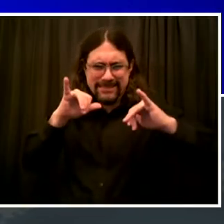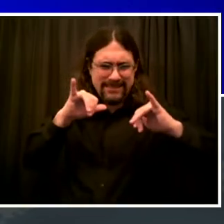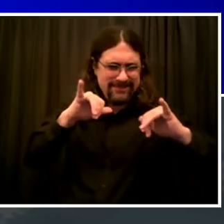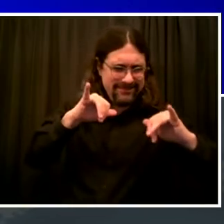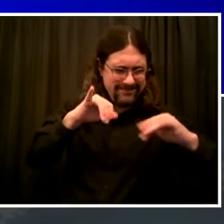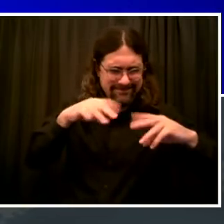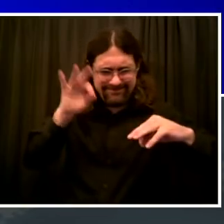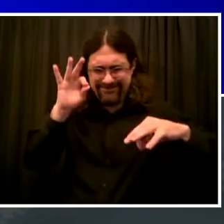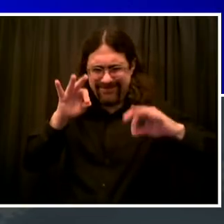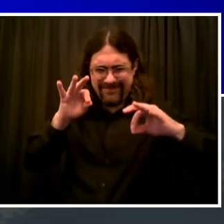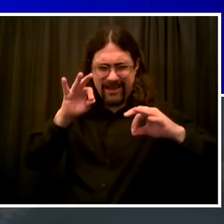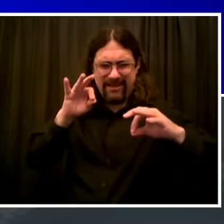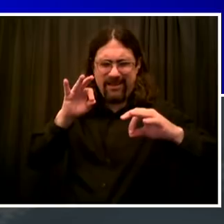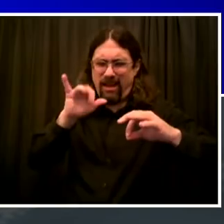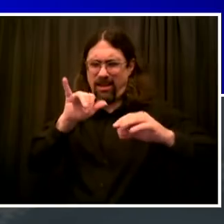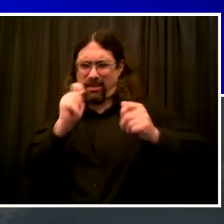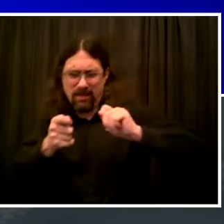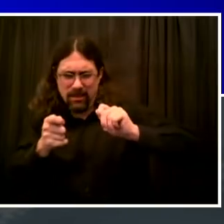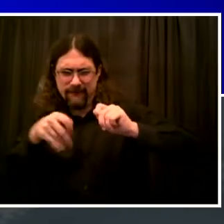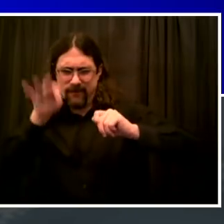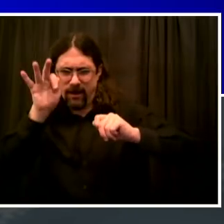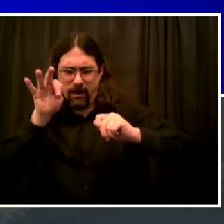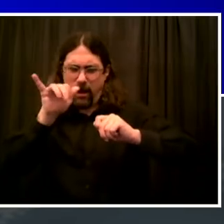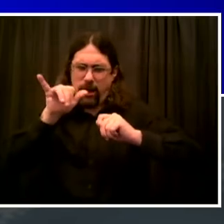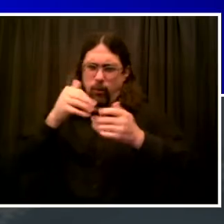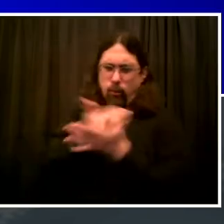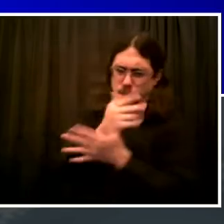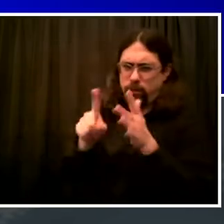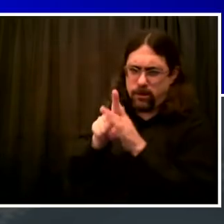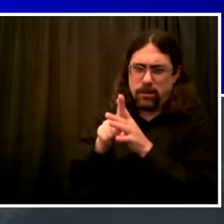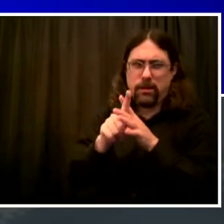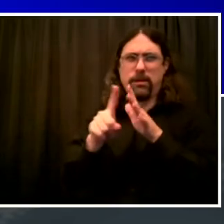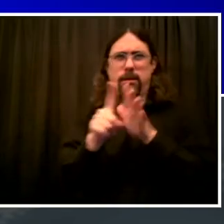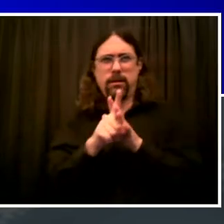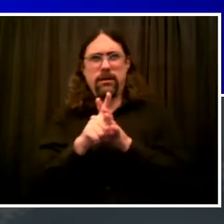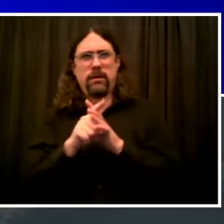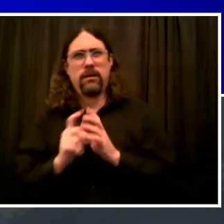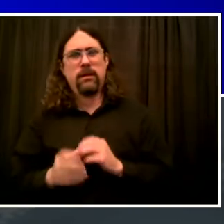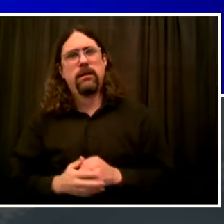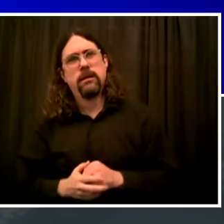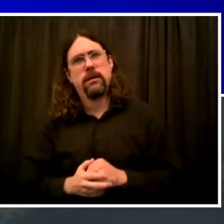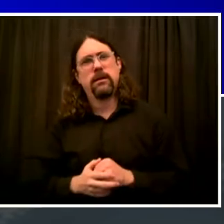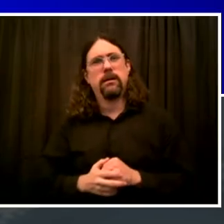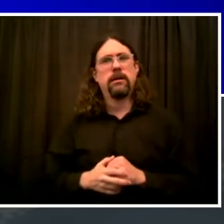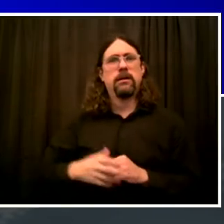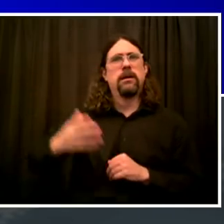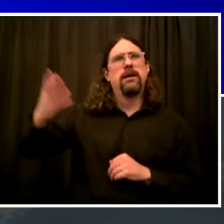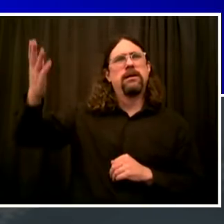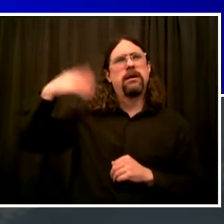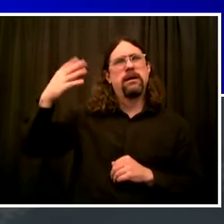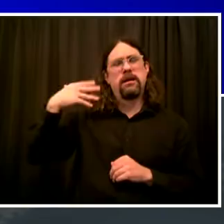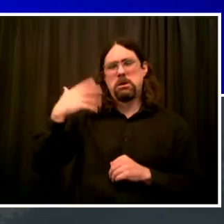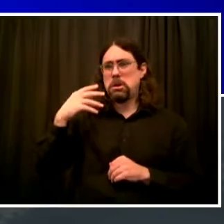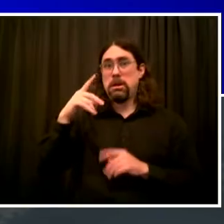UNDERSTAND. I SAID IN THE BEGINNING IT IS CONSISTEN T. PEOPLE ARE